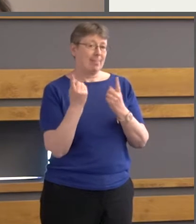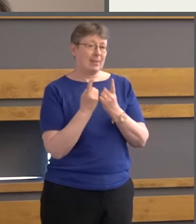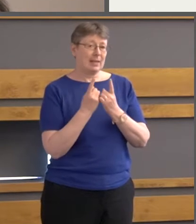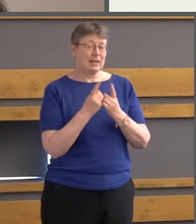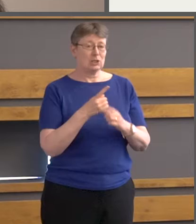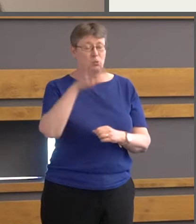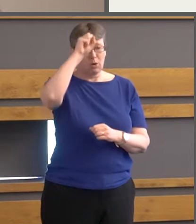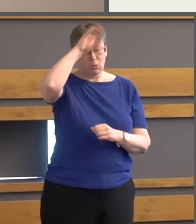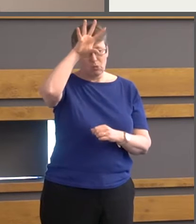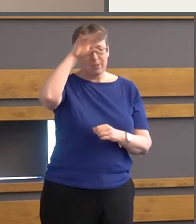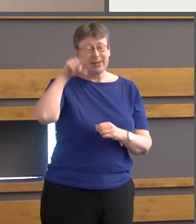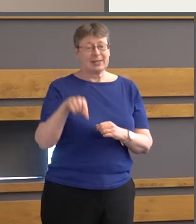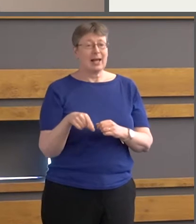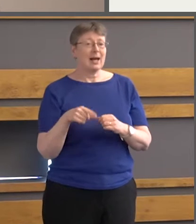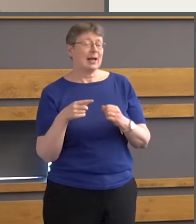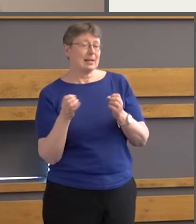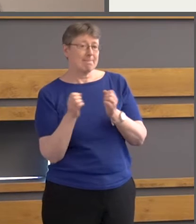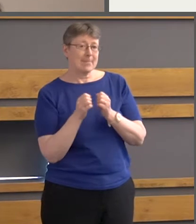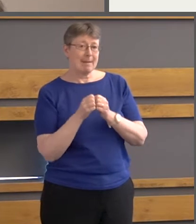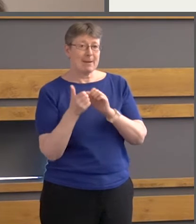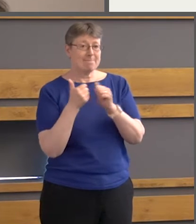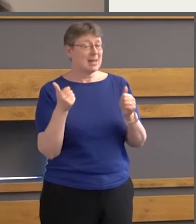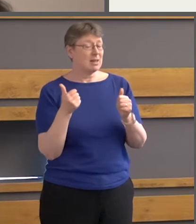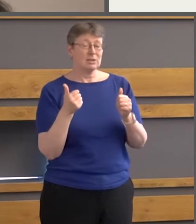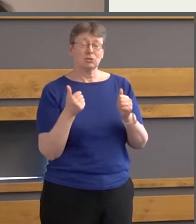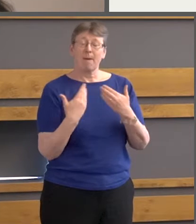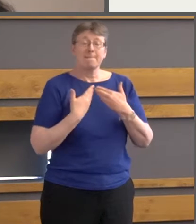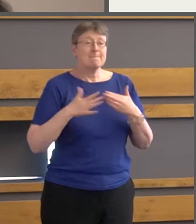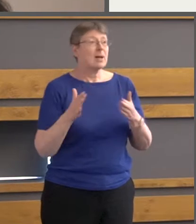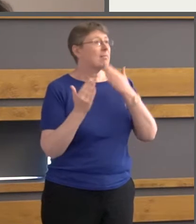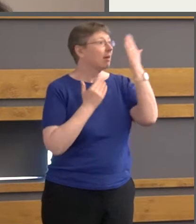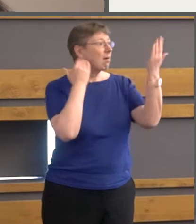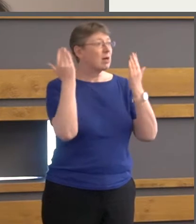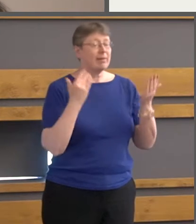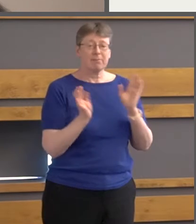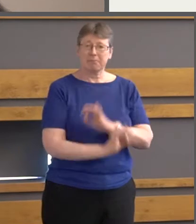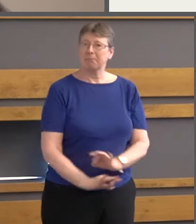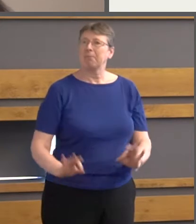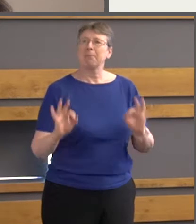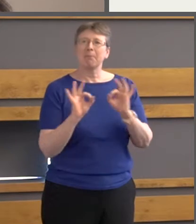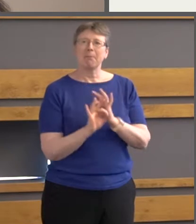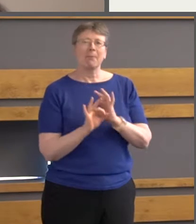The county has never had a public art gallery, and this was something maybe around 2016, 2017,